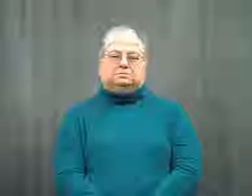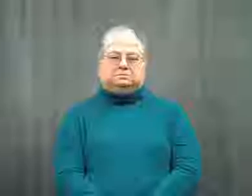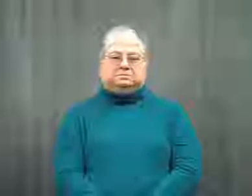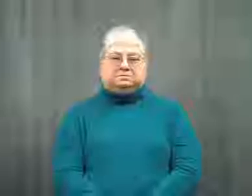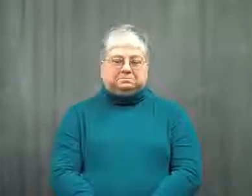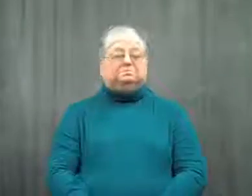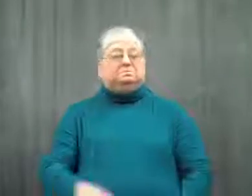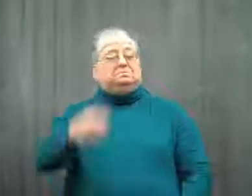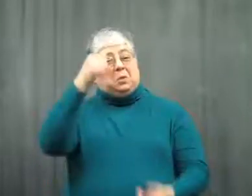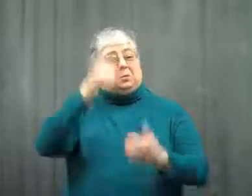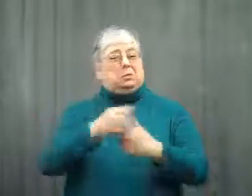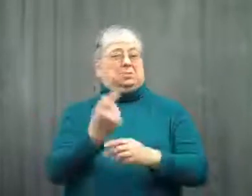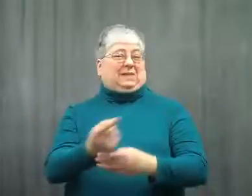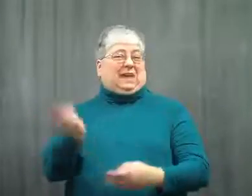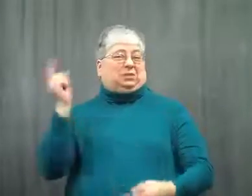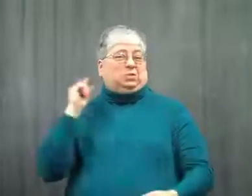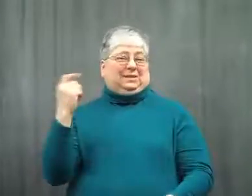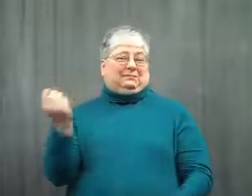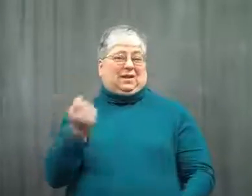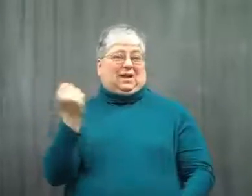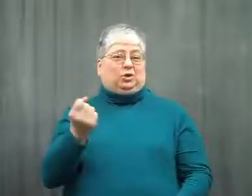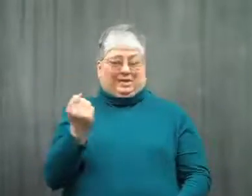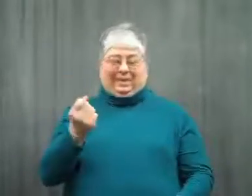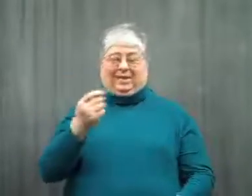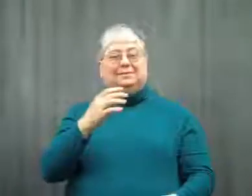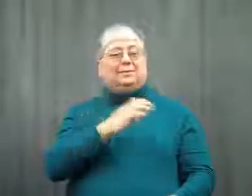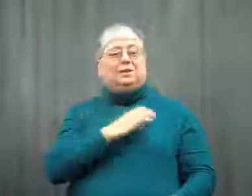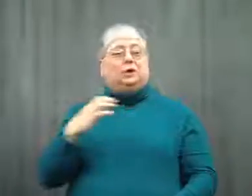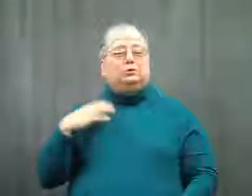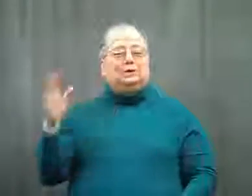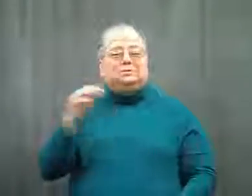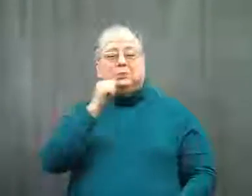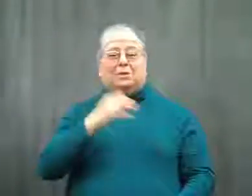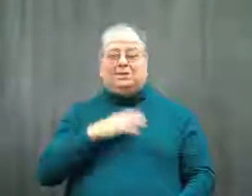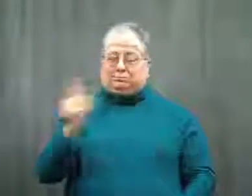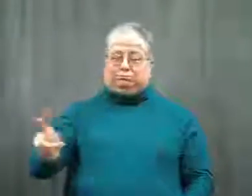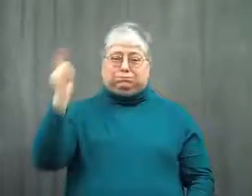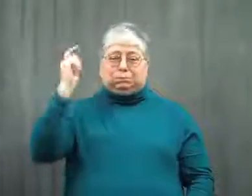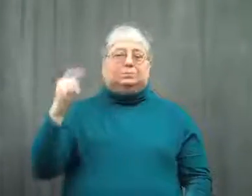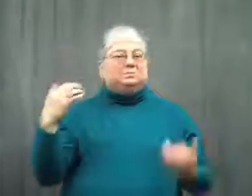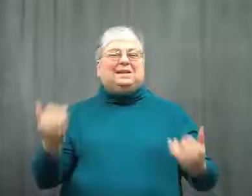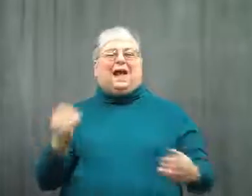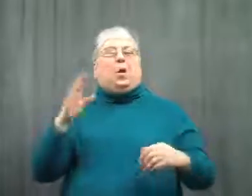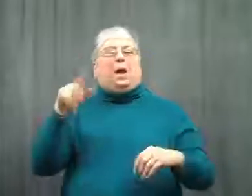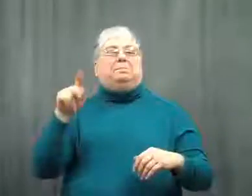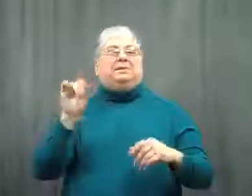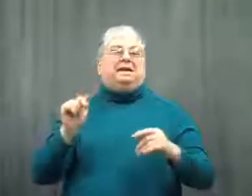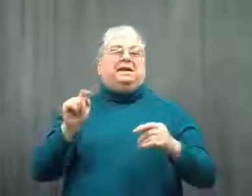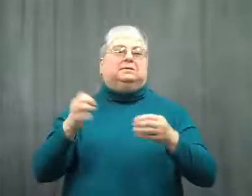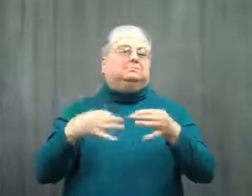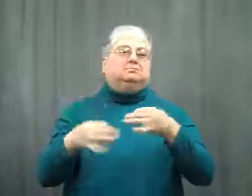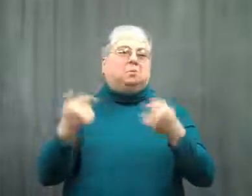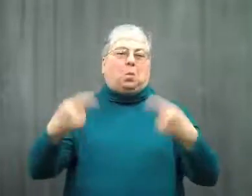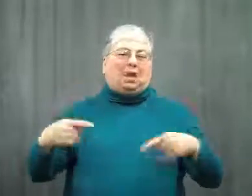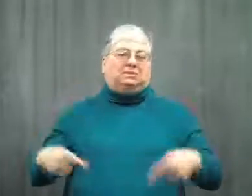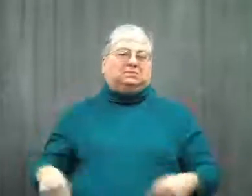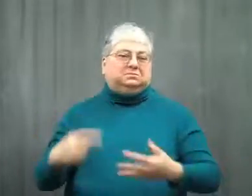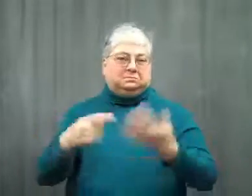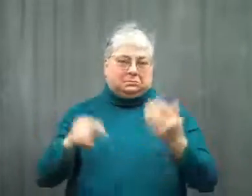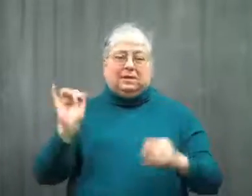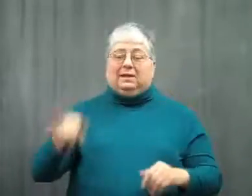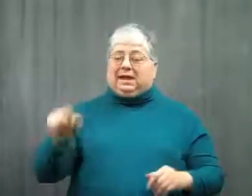This is an update on the shooting of the Congresswoman last week on Saturday.